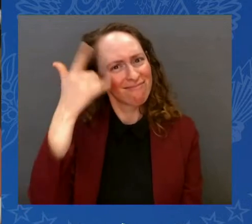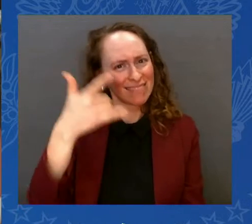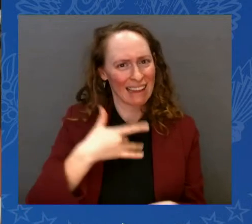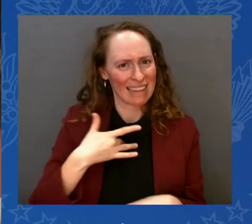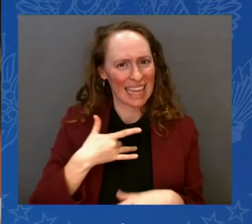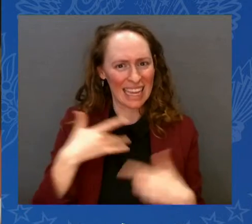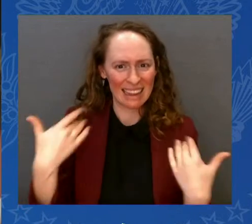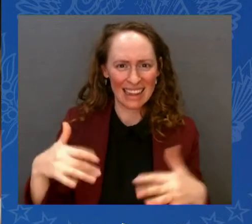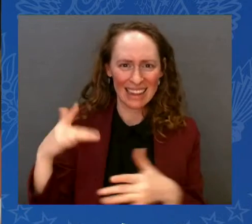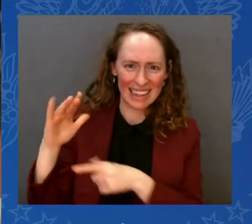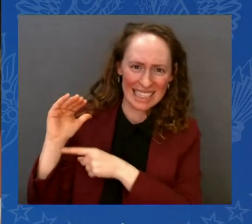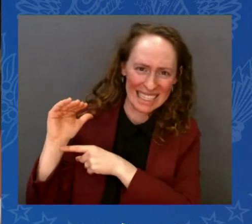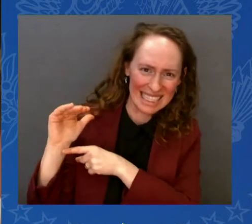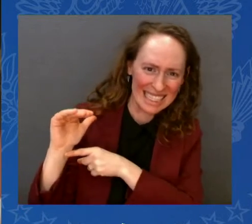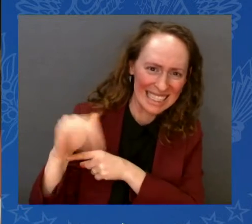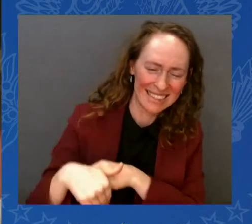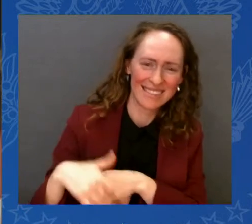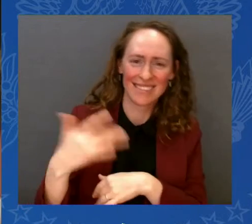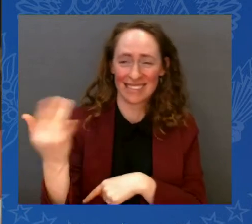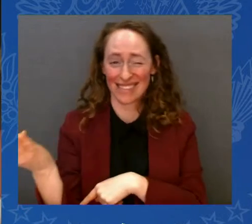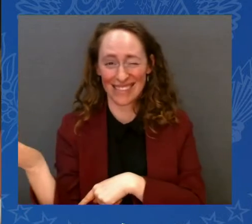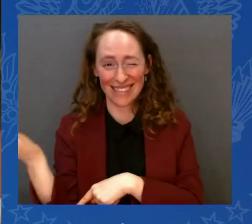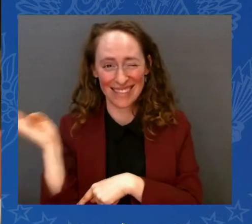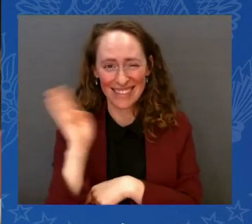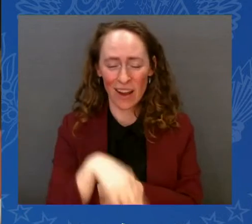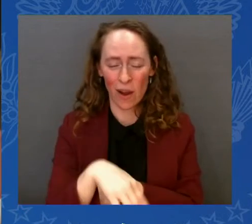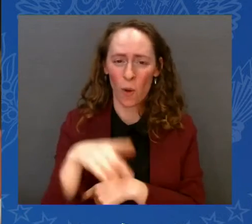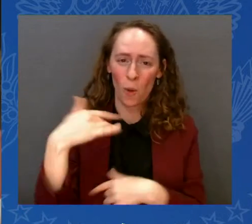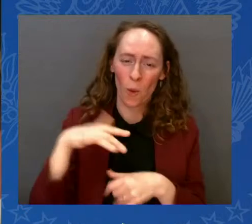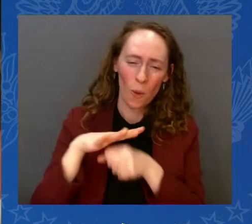And we honor and respect your -- your service to our country.